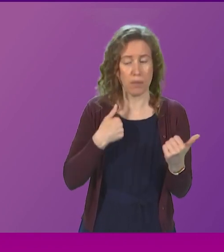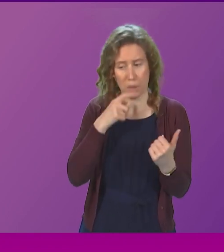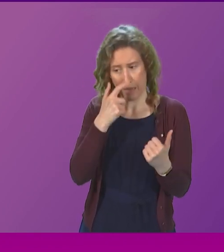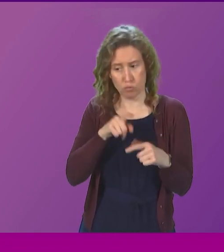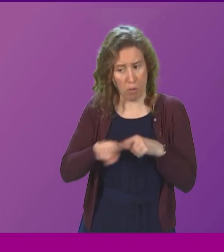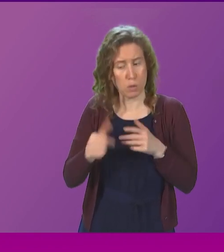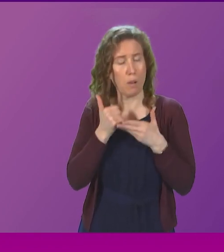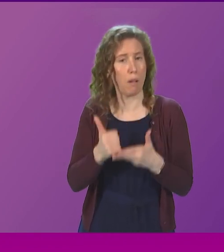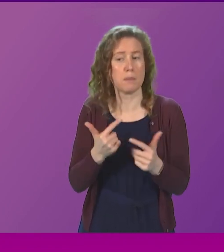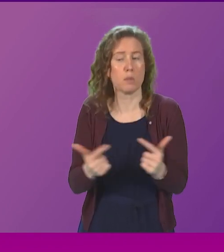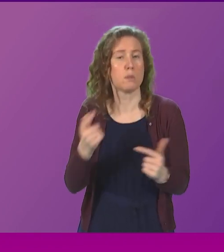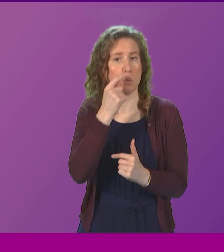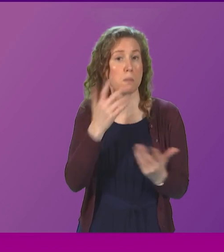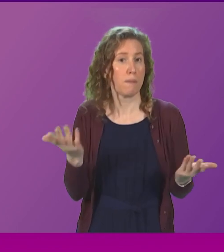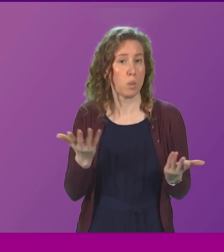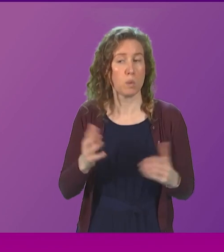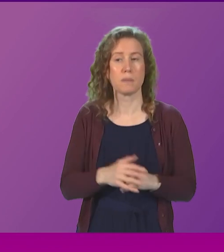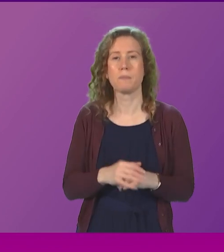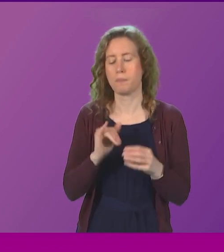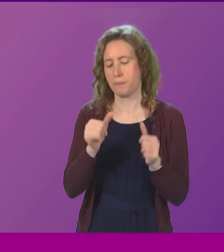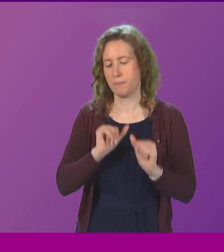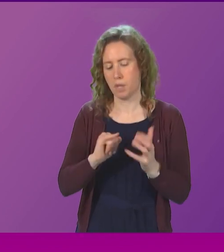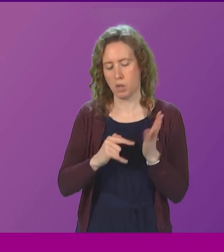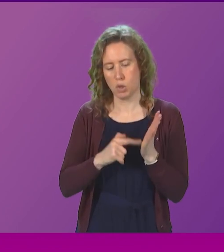We will seek to do anything that we can to assist.